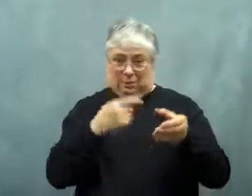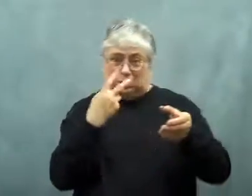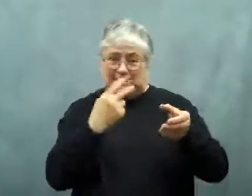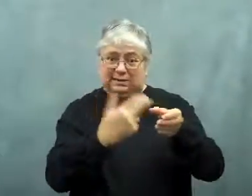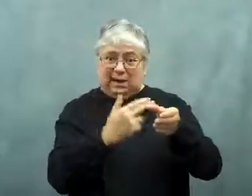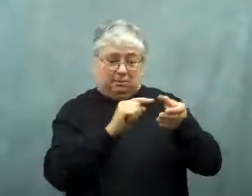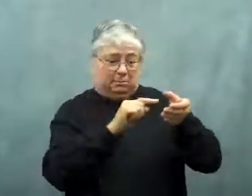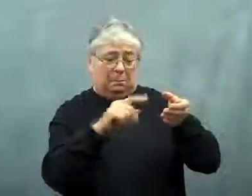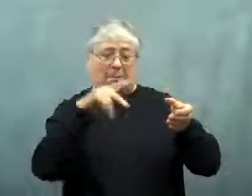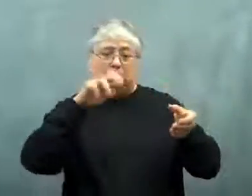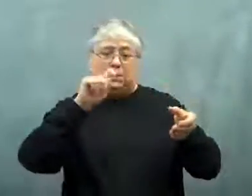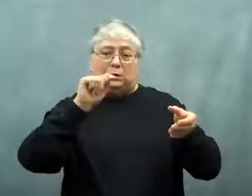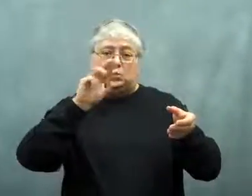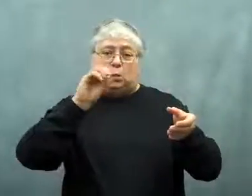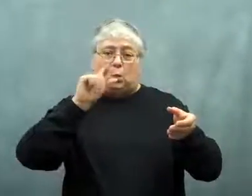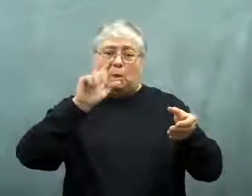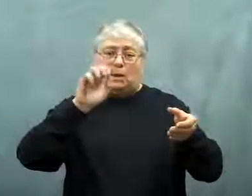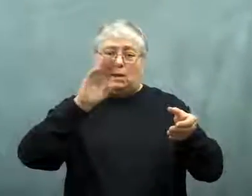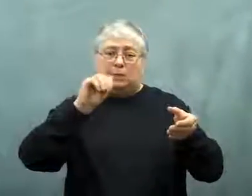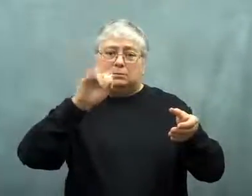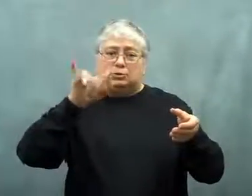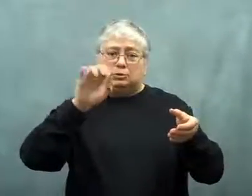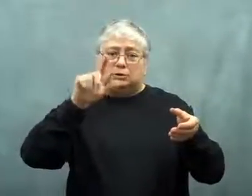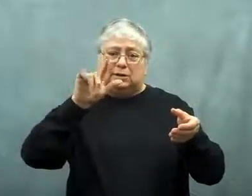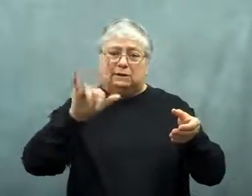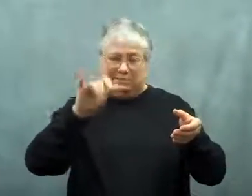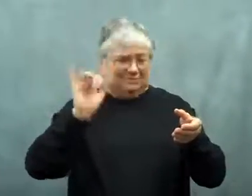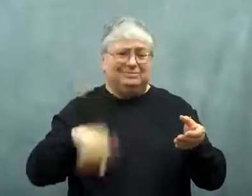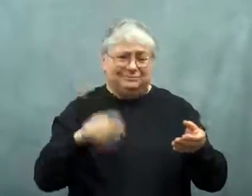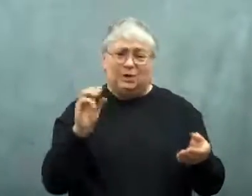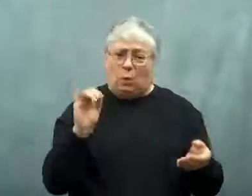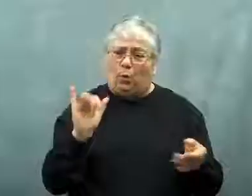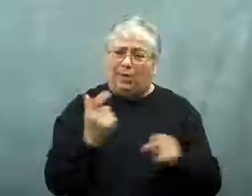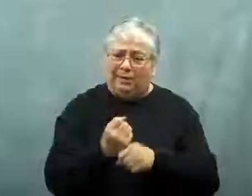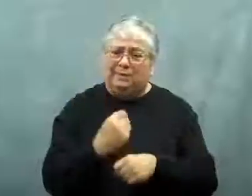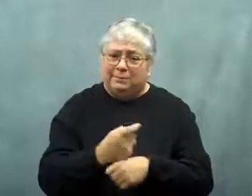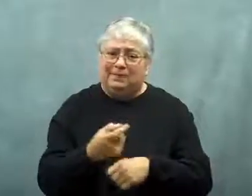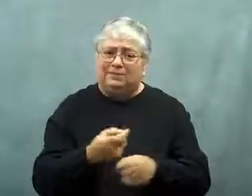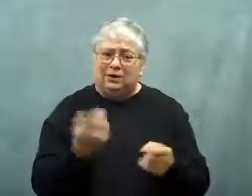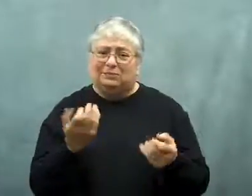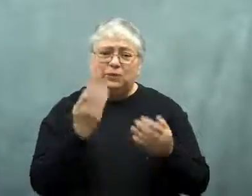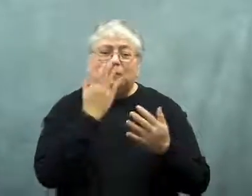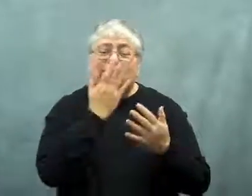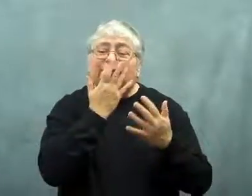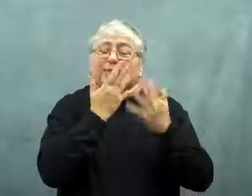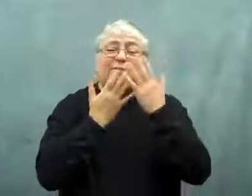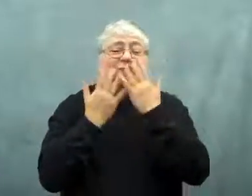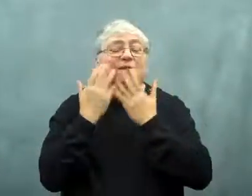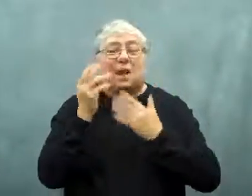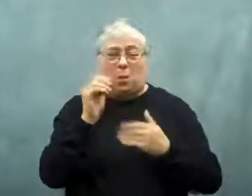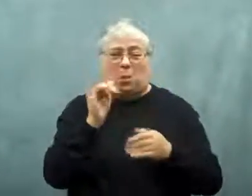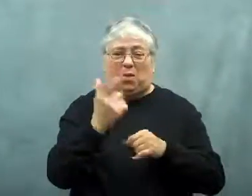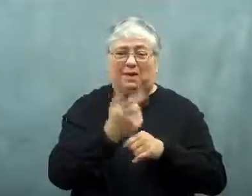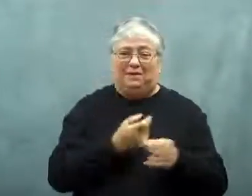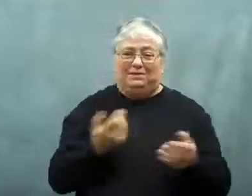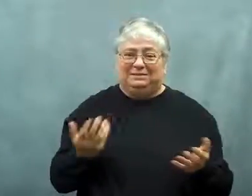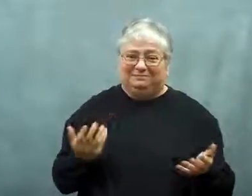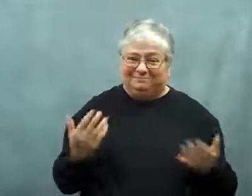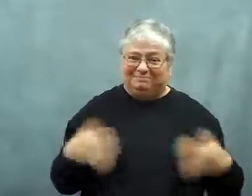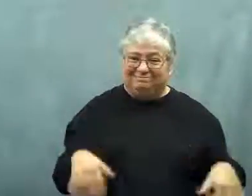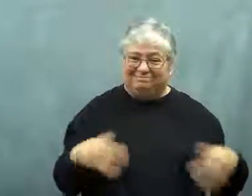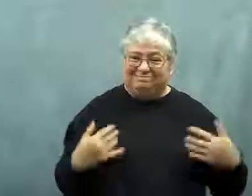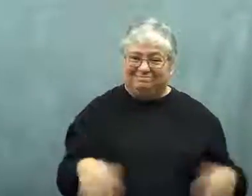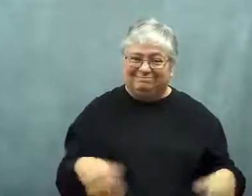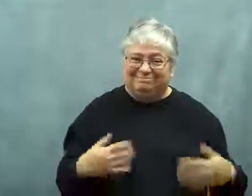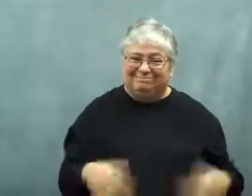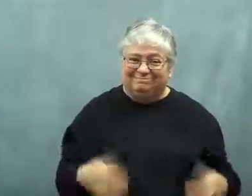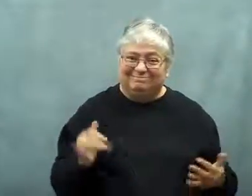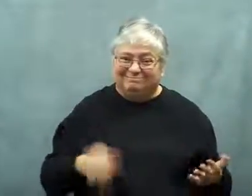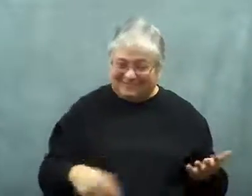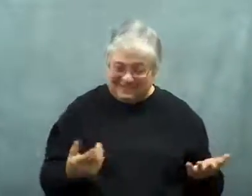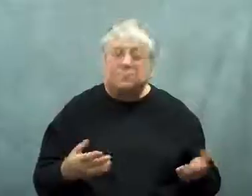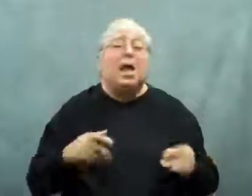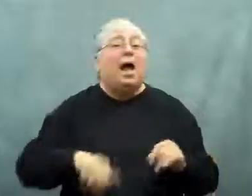The label says it's petroleum jelly, which is made from oil.